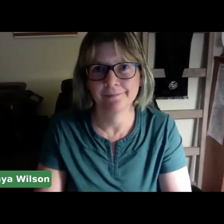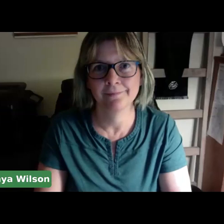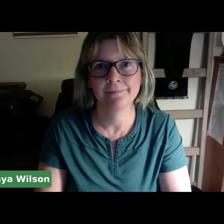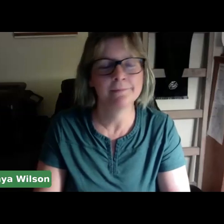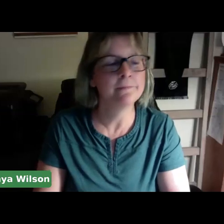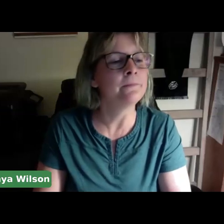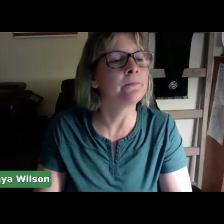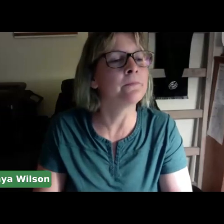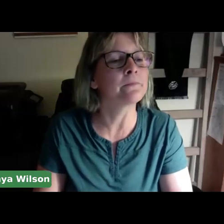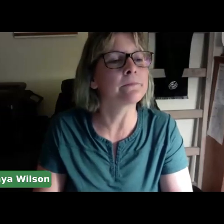into.